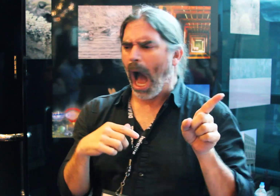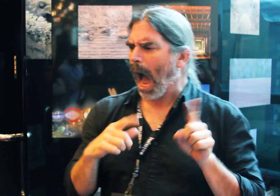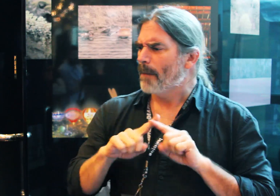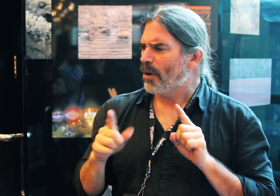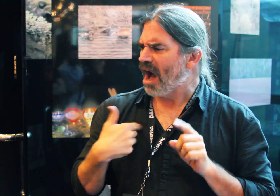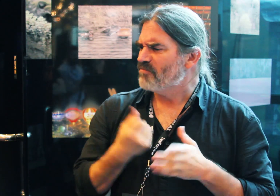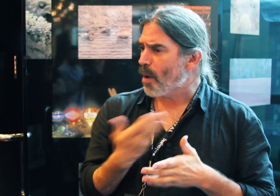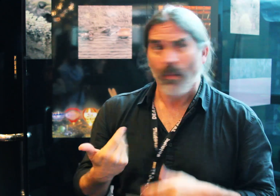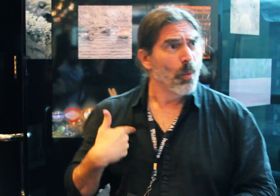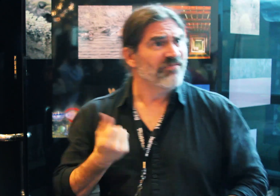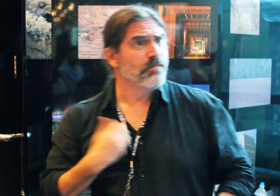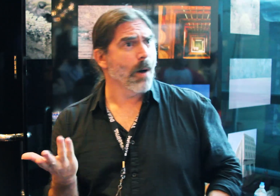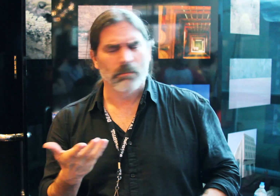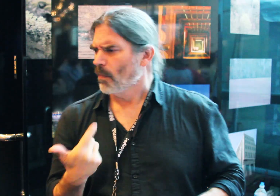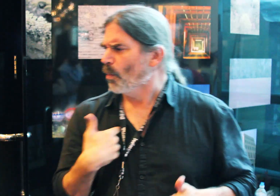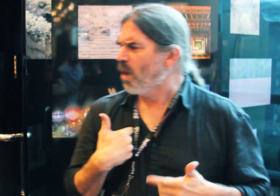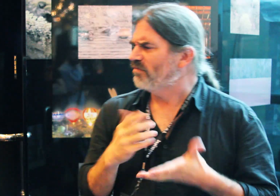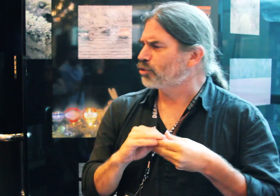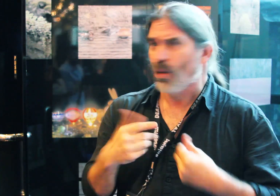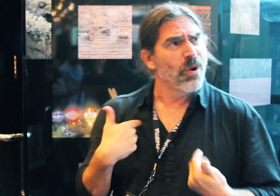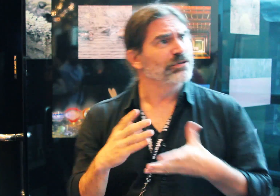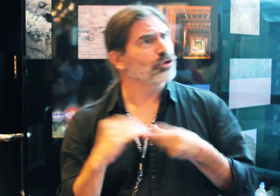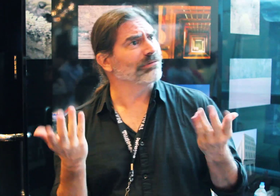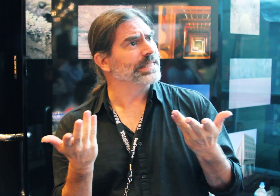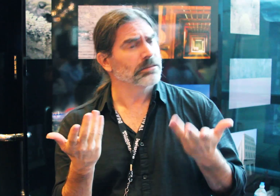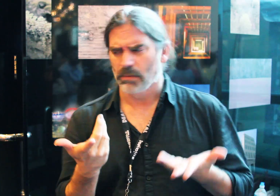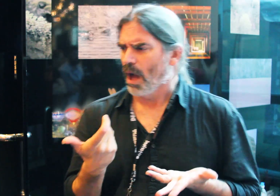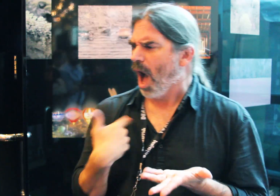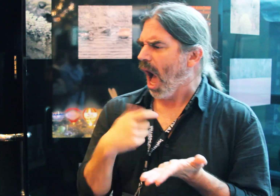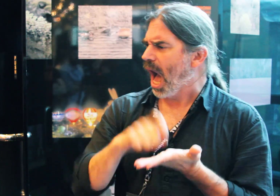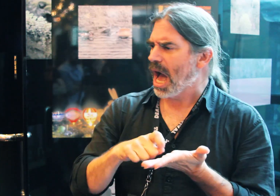Hearing: "But we have poetry" - Deaf: "We have poems too". Hearing: "We have stories" - Deaf: "We have stories too"